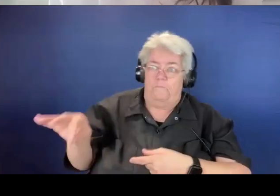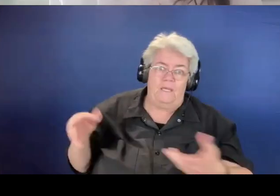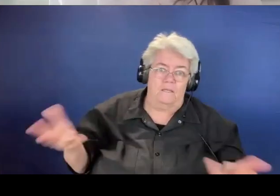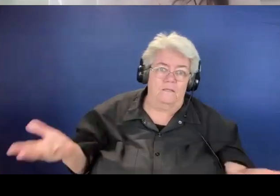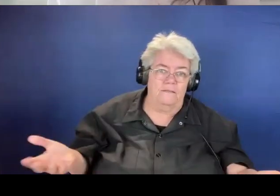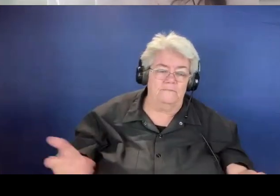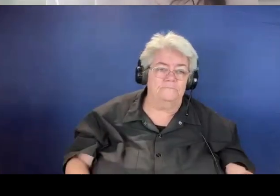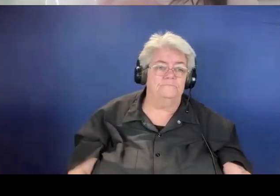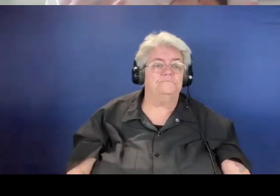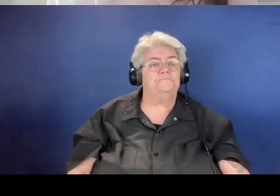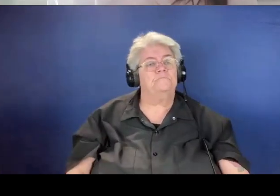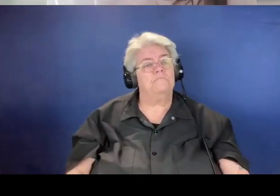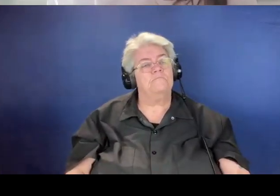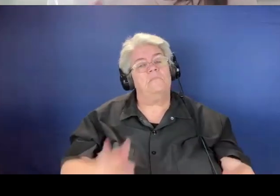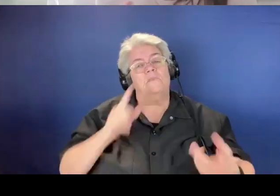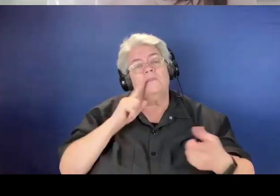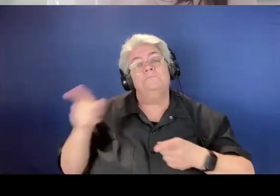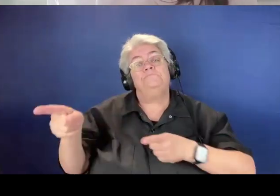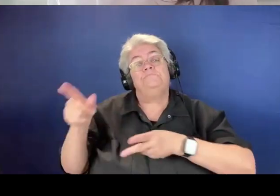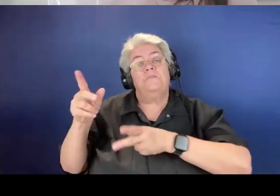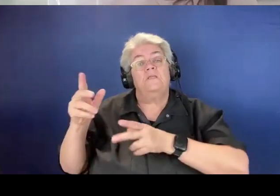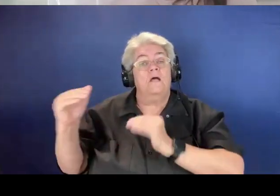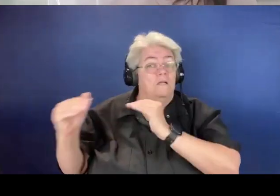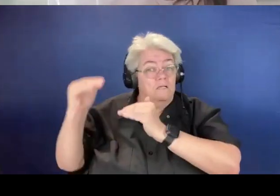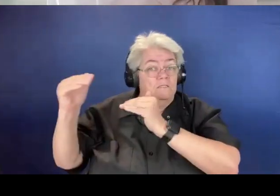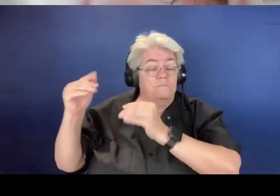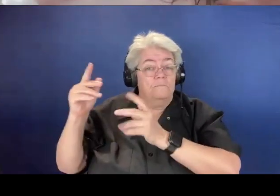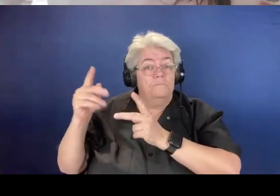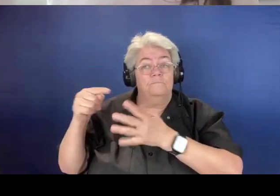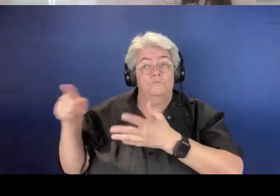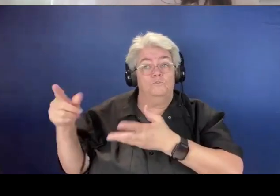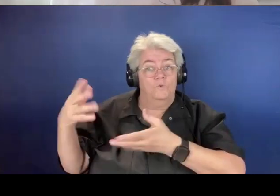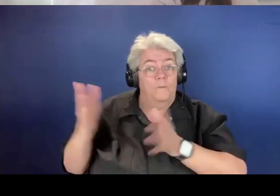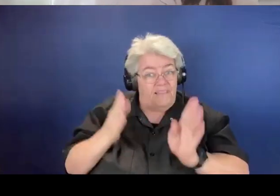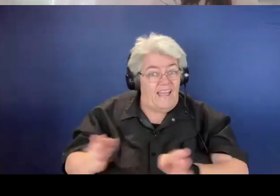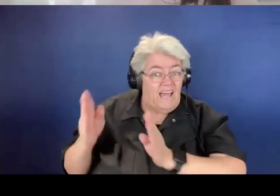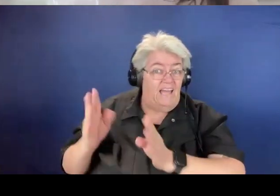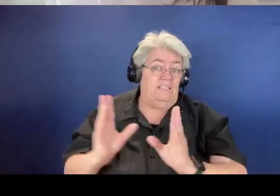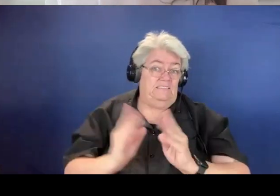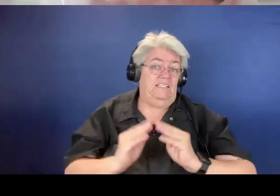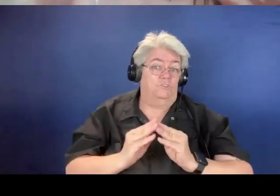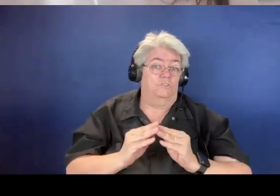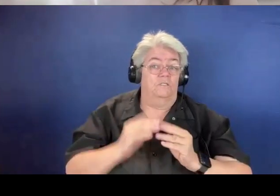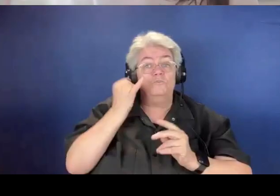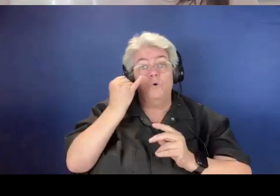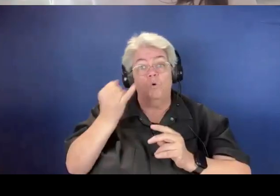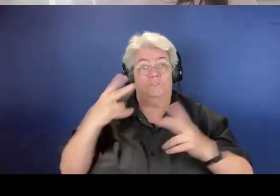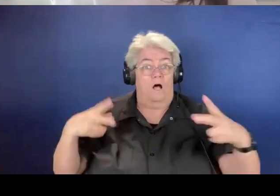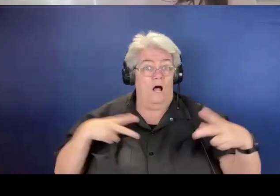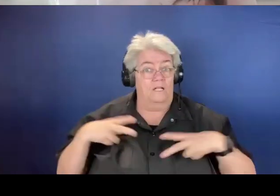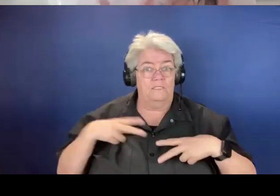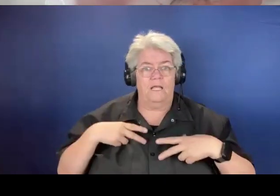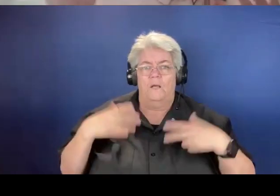Incorporate the caregiver into planning and executing a session. If there is an upcoming holiday, hey, tell me about the holiday.